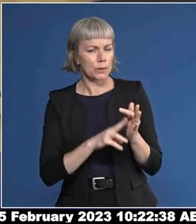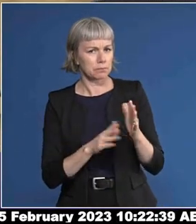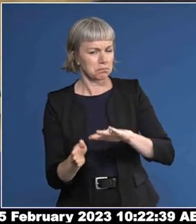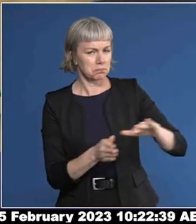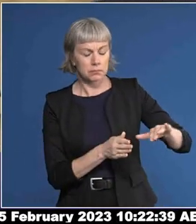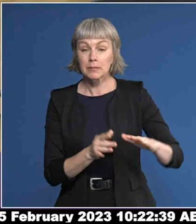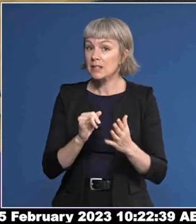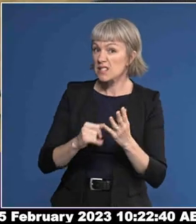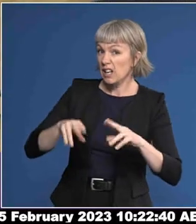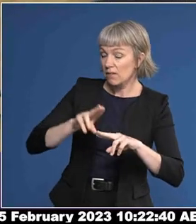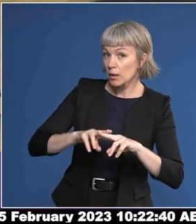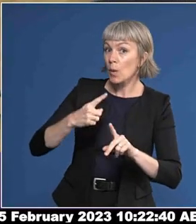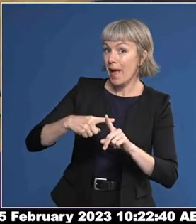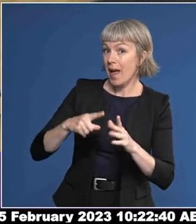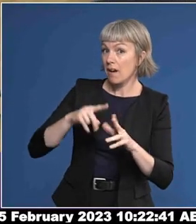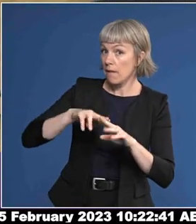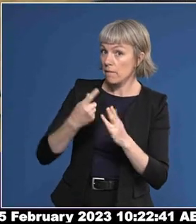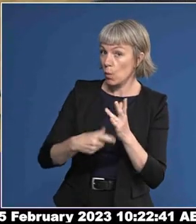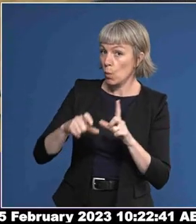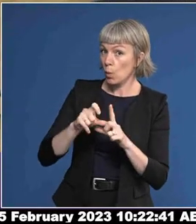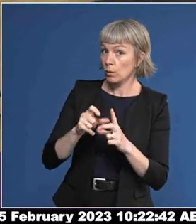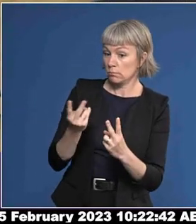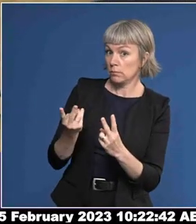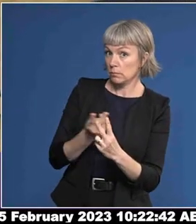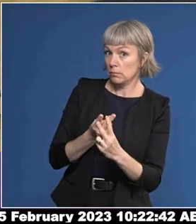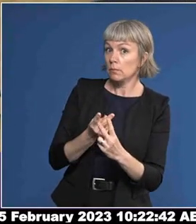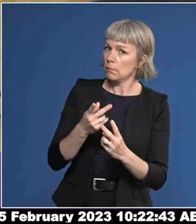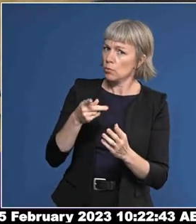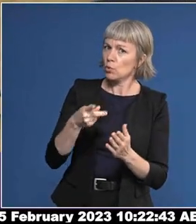also have reporting obligations to the Women's Gender Equity Agency?